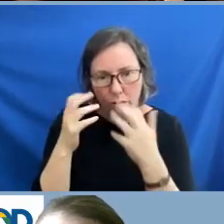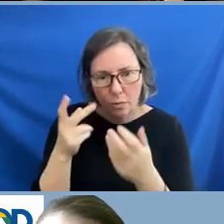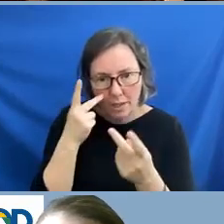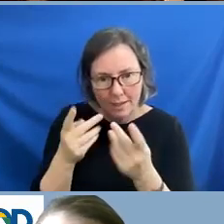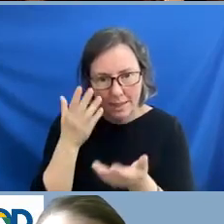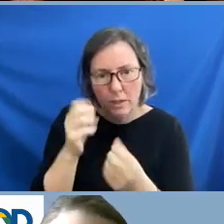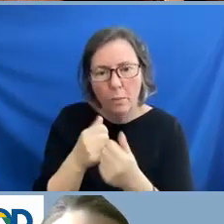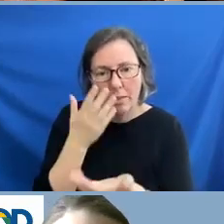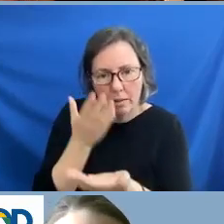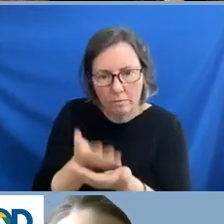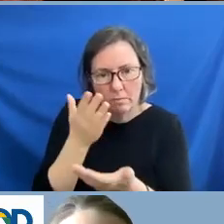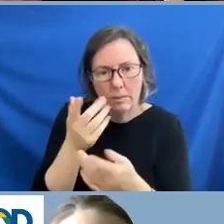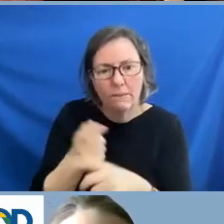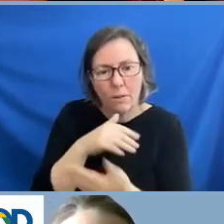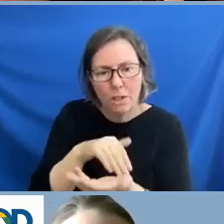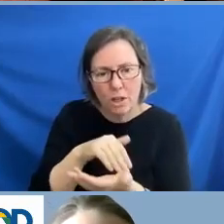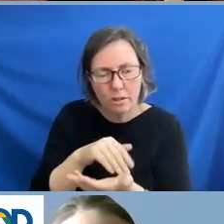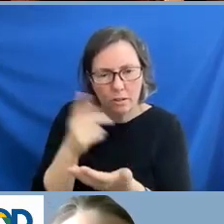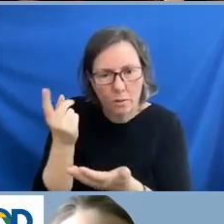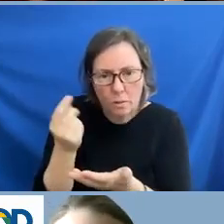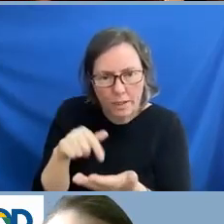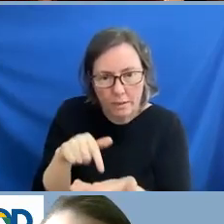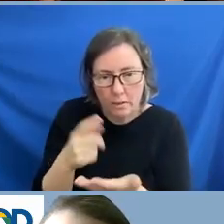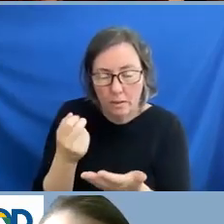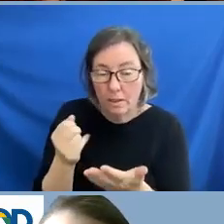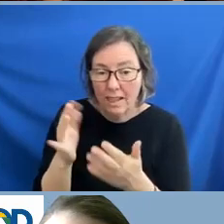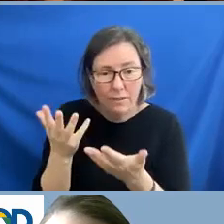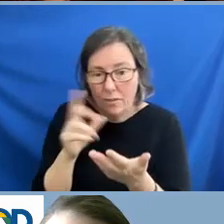Okay. Okay. And then we do have these tools,